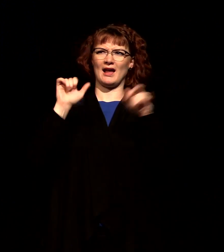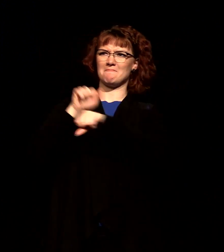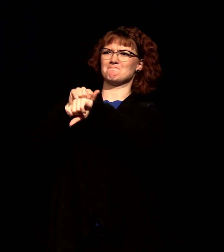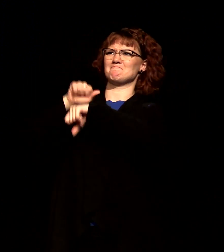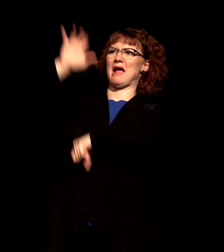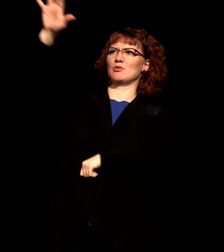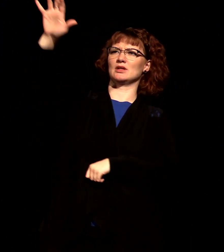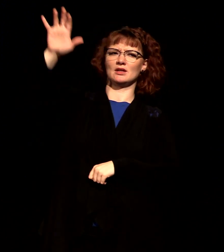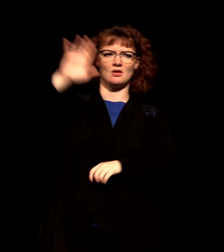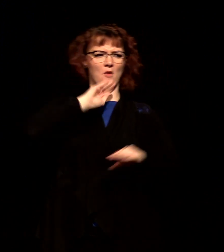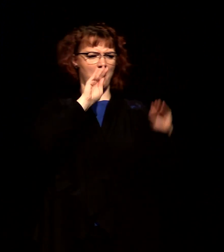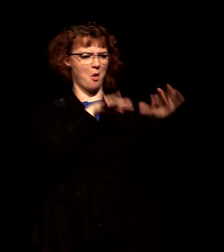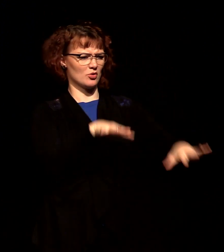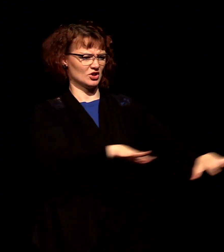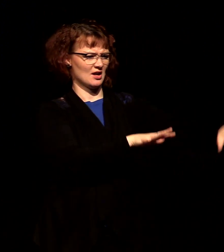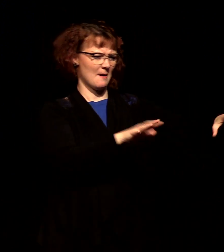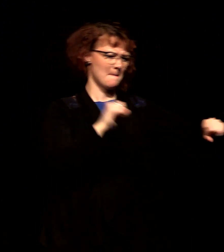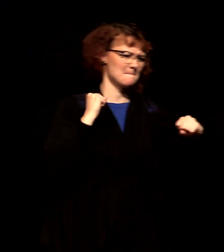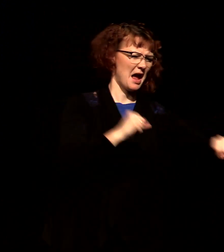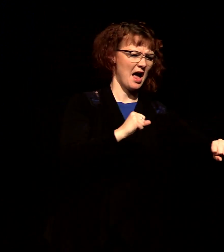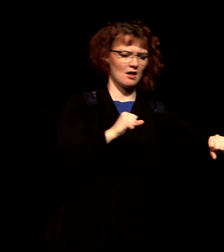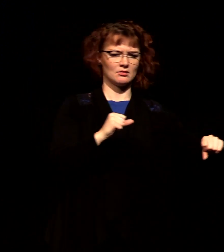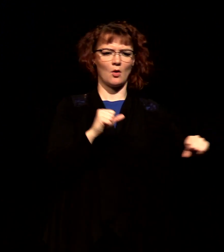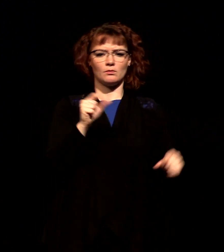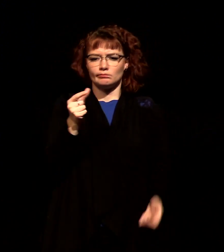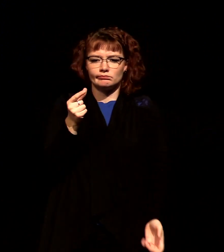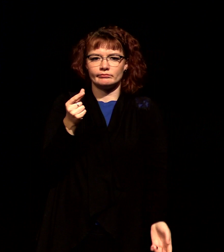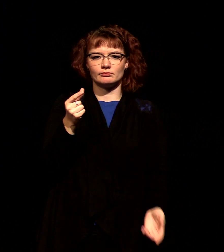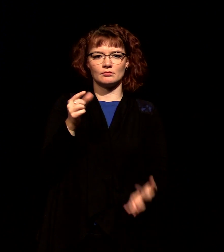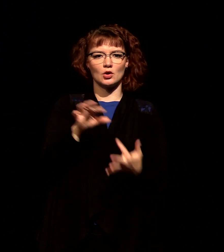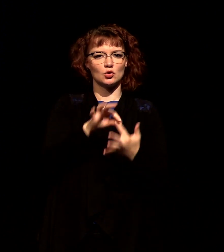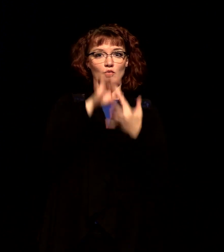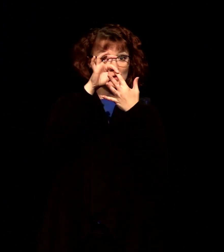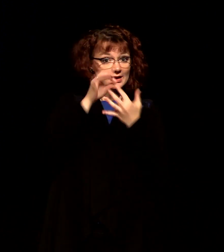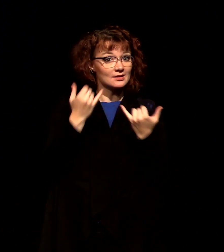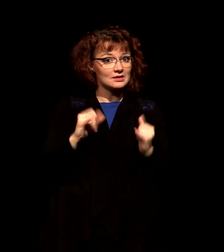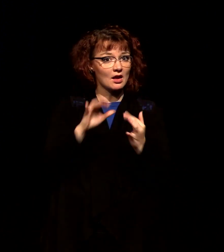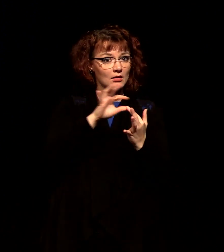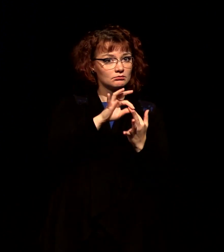describe ourselves as majestic, or fancy. But what are we called